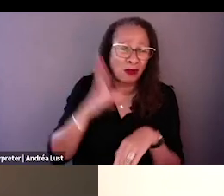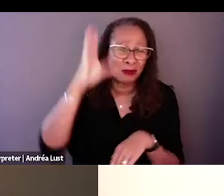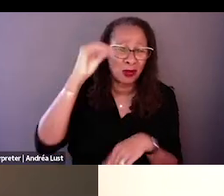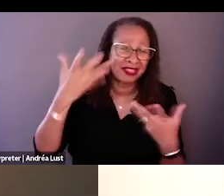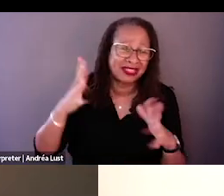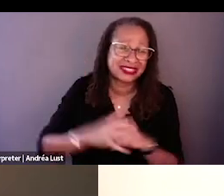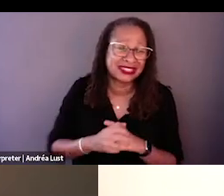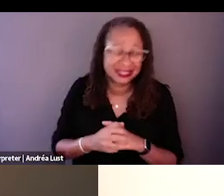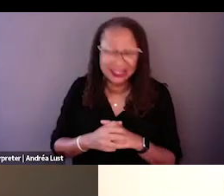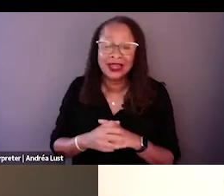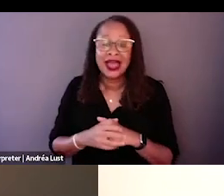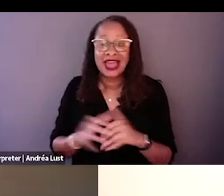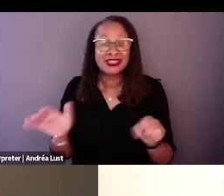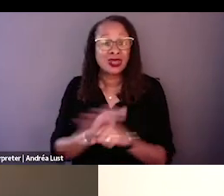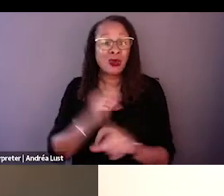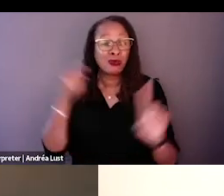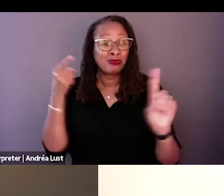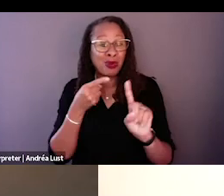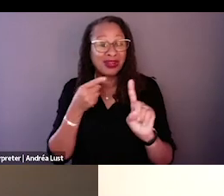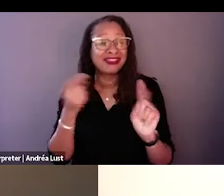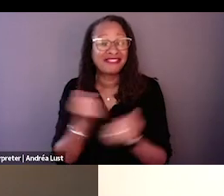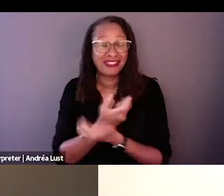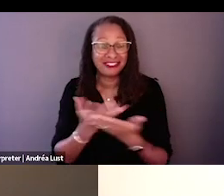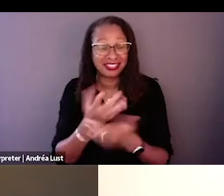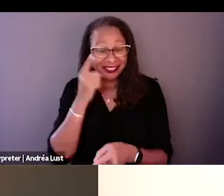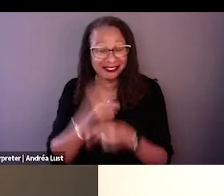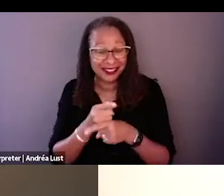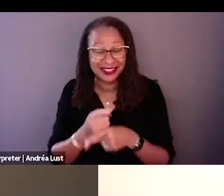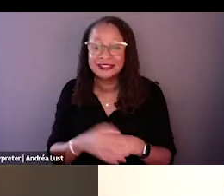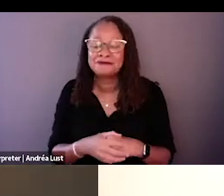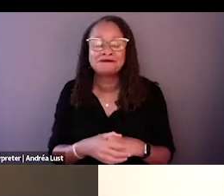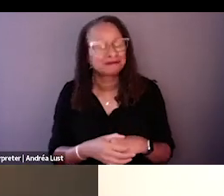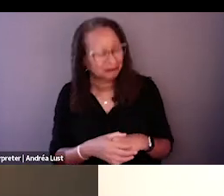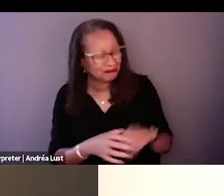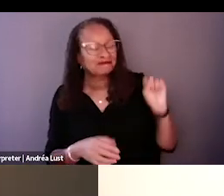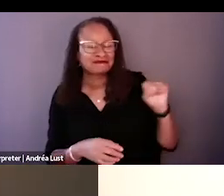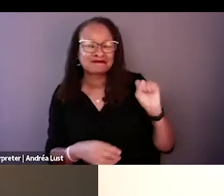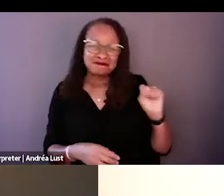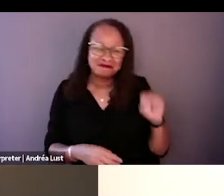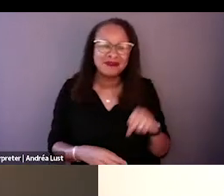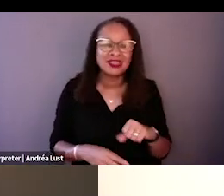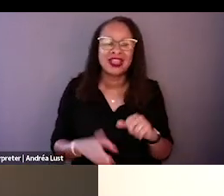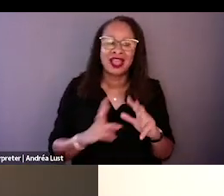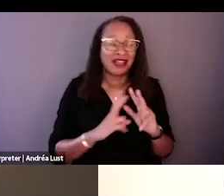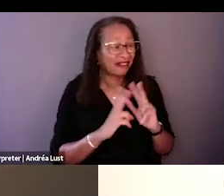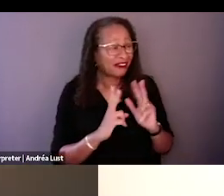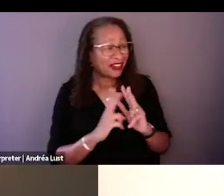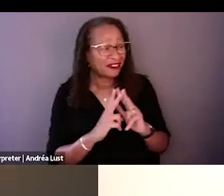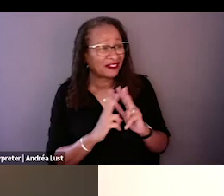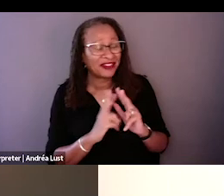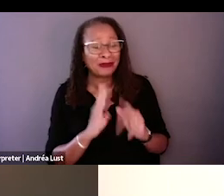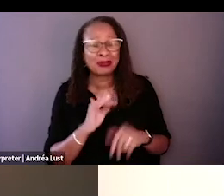That doesn't for this purpose, that doesn't matter when it's the maybe last sign of someone that we